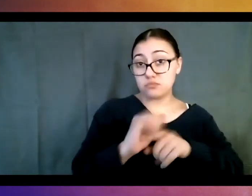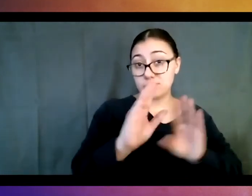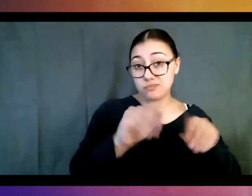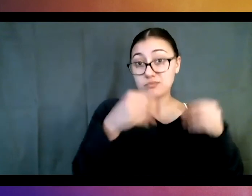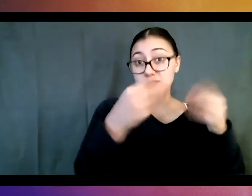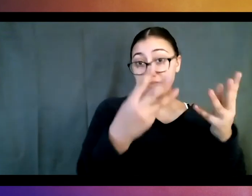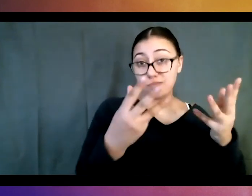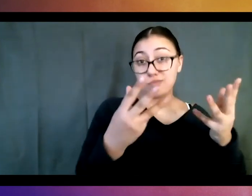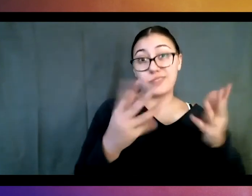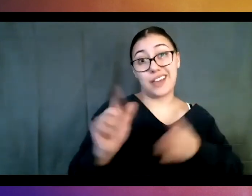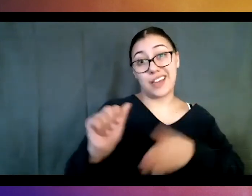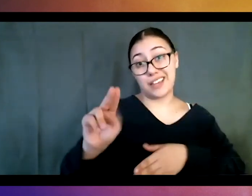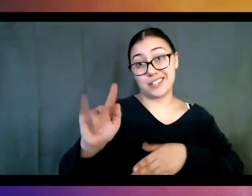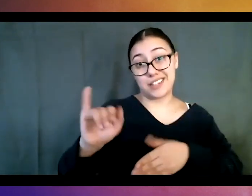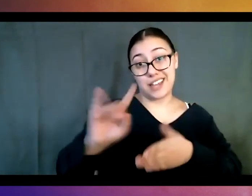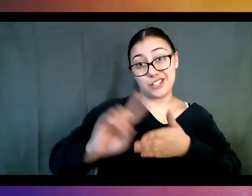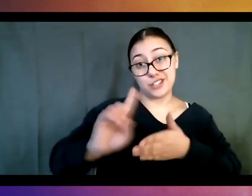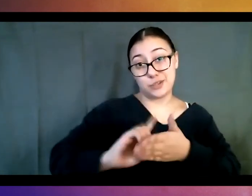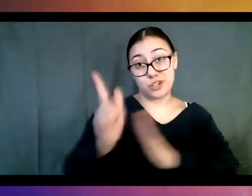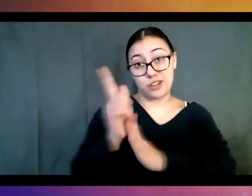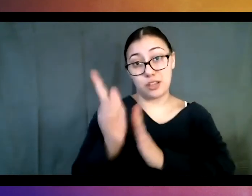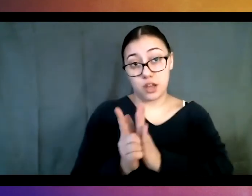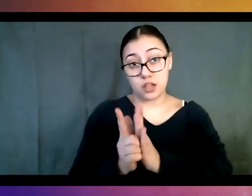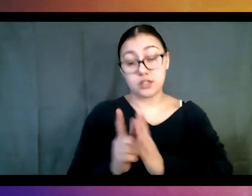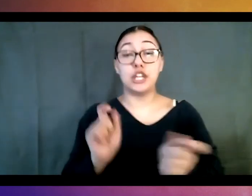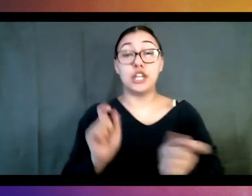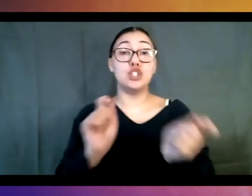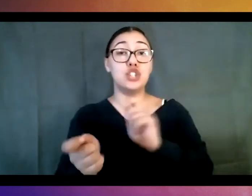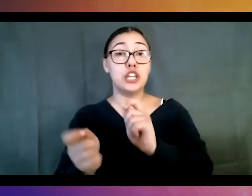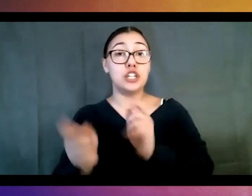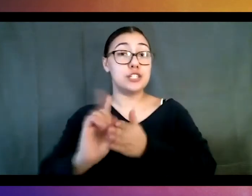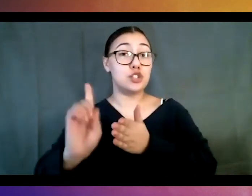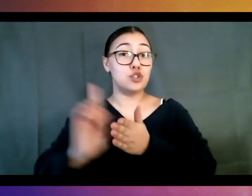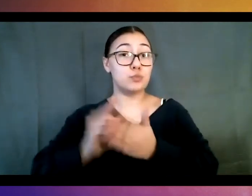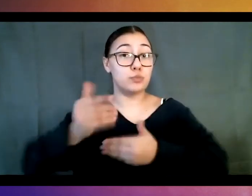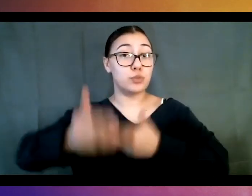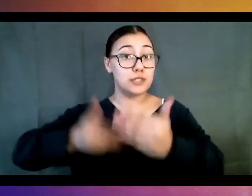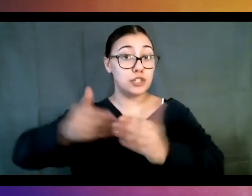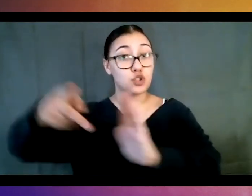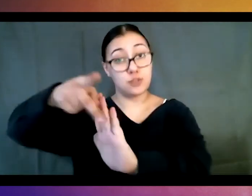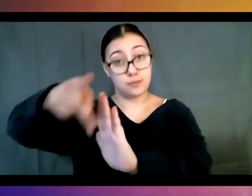changes in discriminatory procedures or policies,